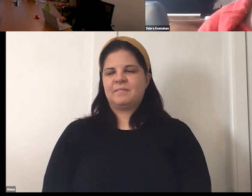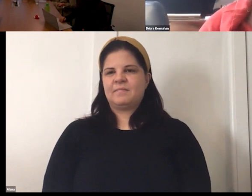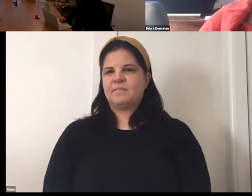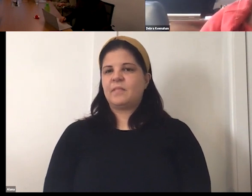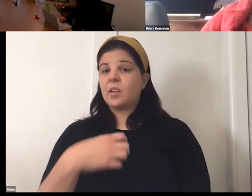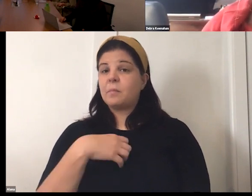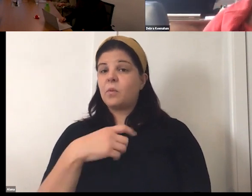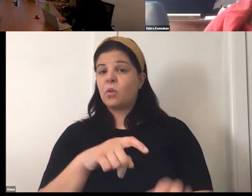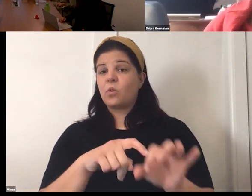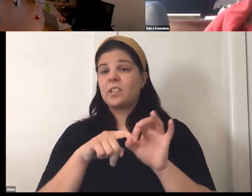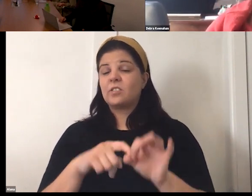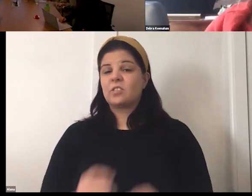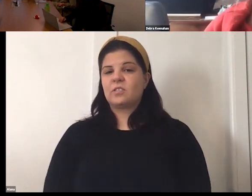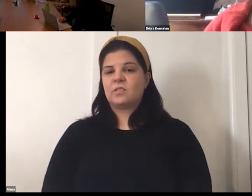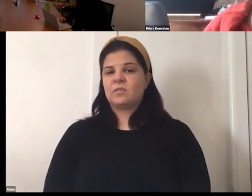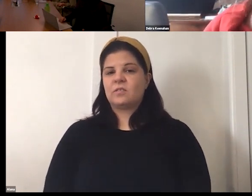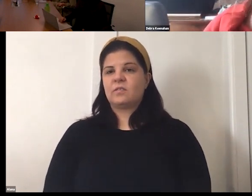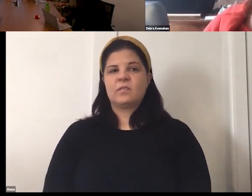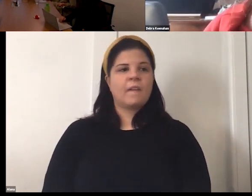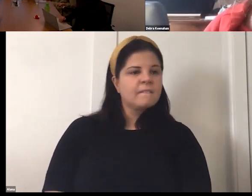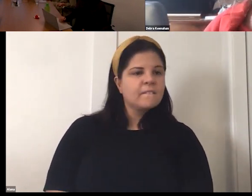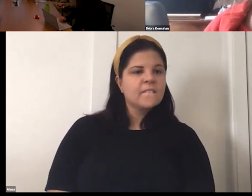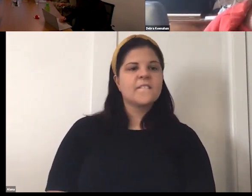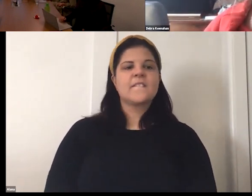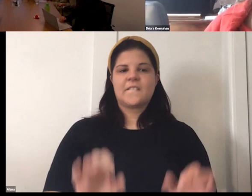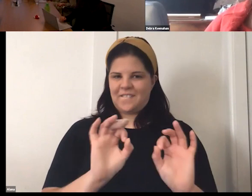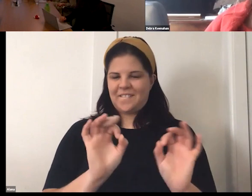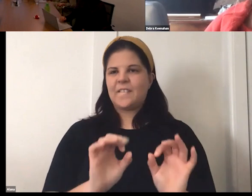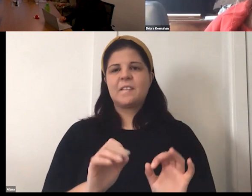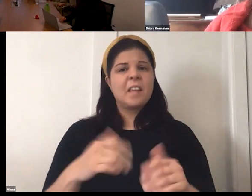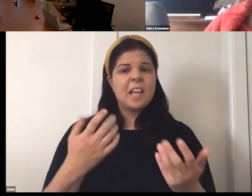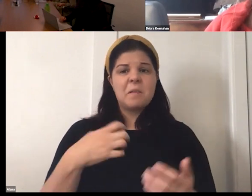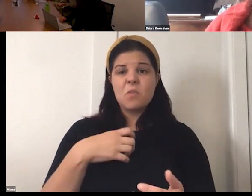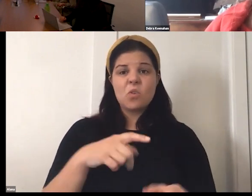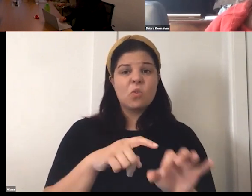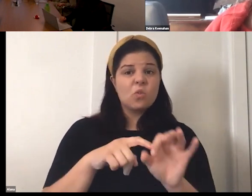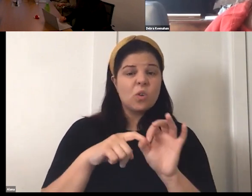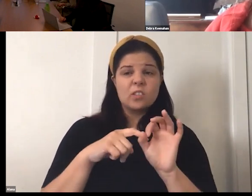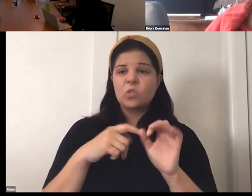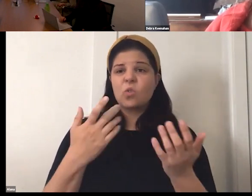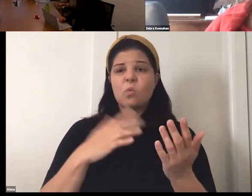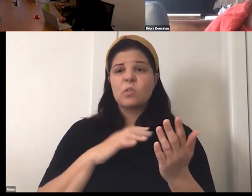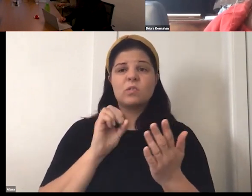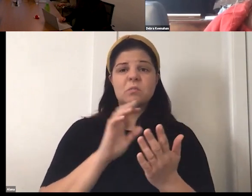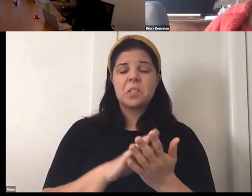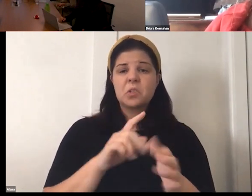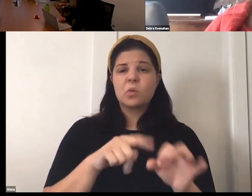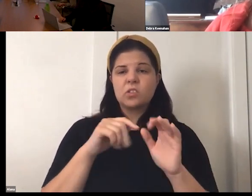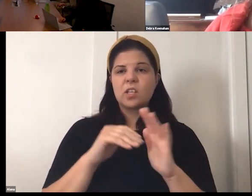They're the only questions we have unless anyone would like to submit any questions while we're here.